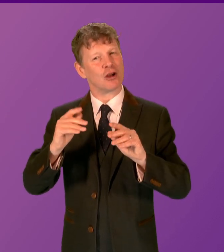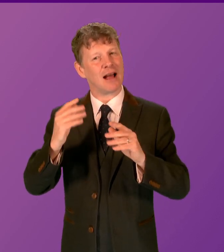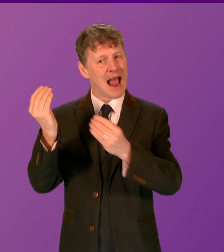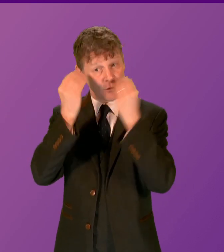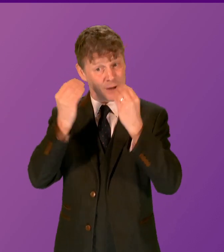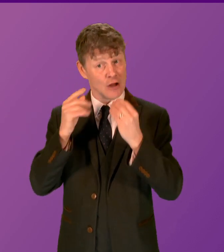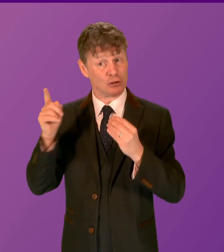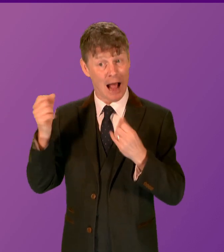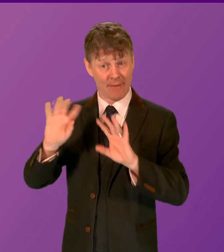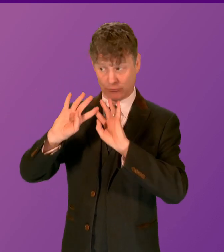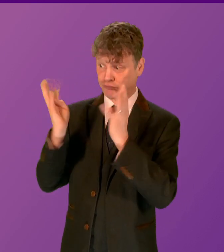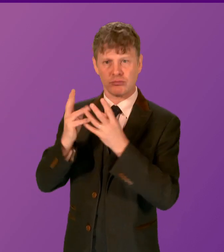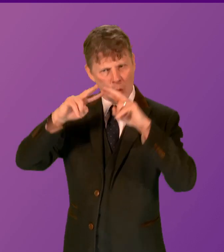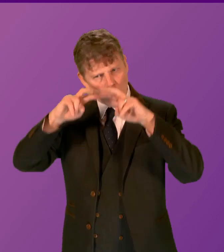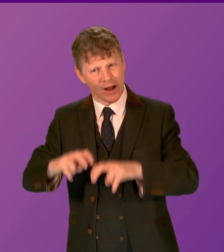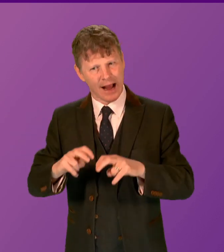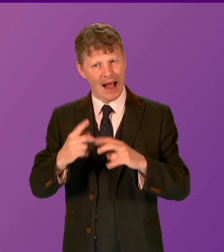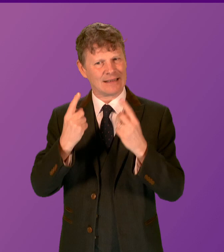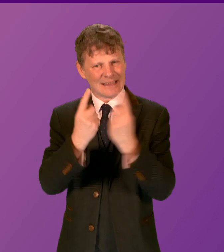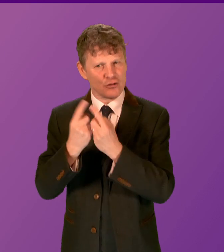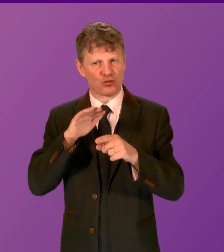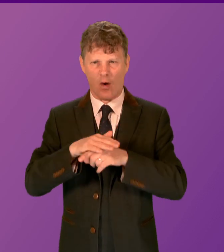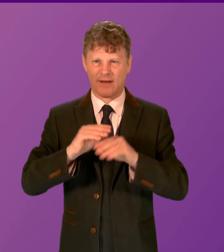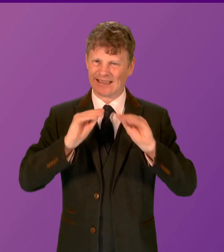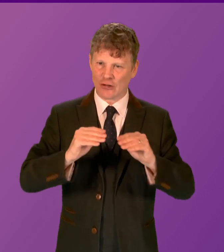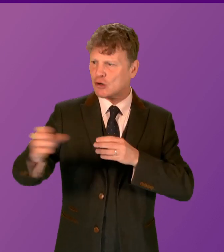stakeholders, is looking at issues around teacher recruitment, increasing support for